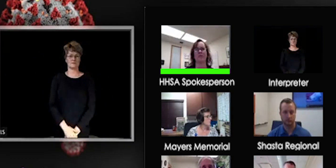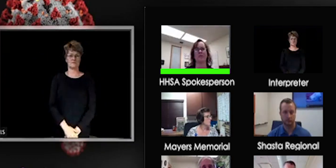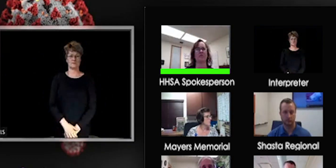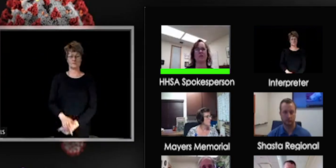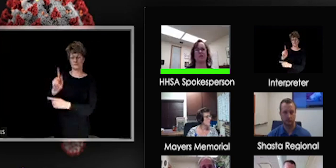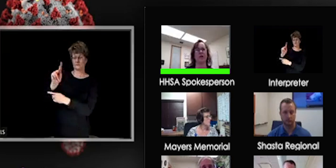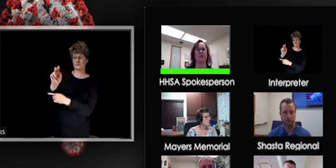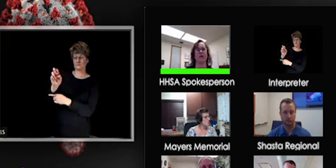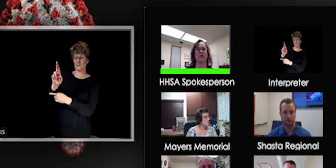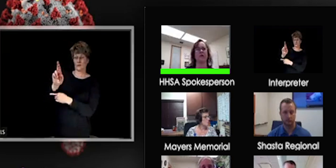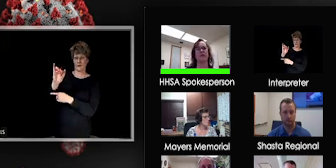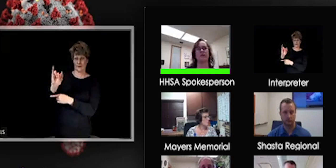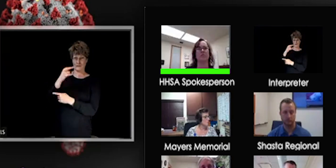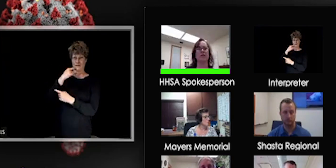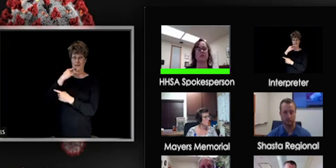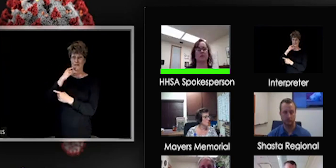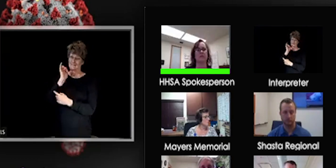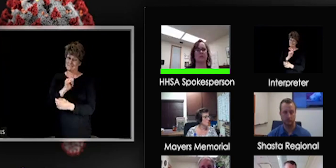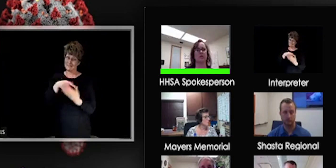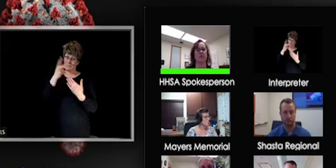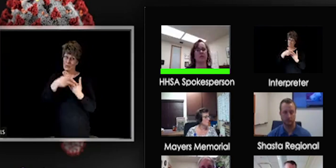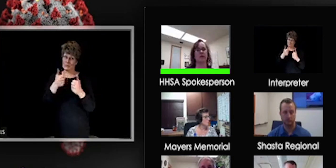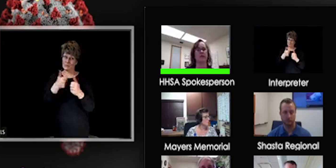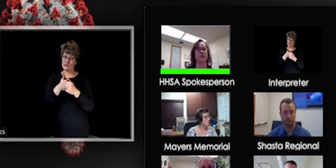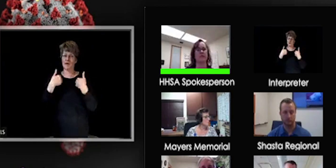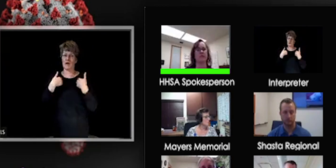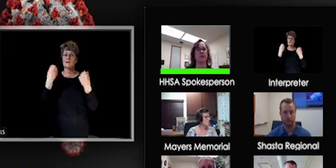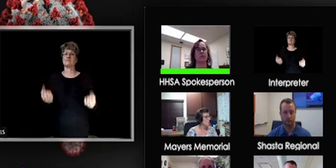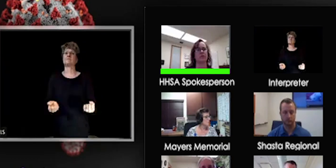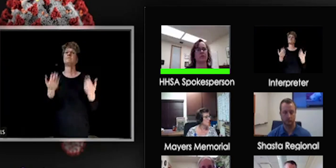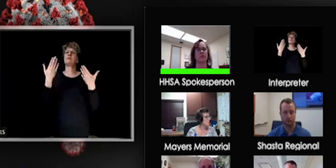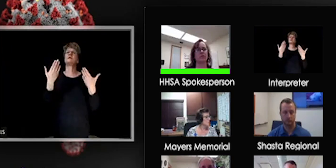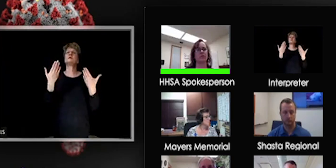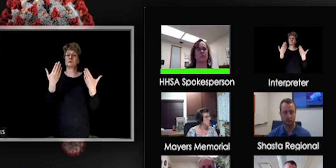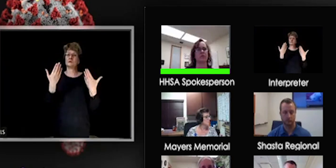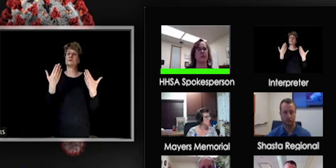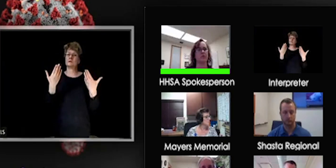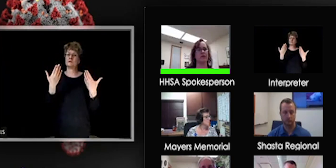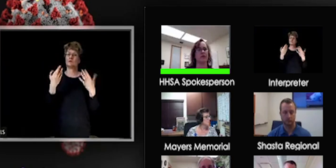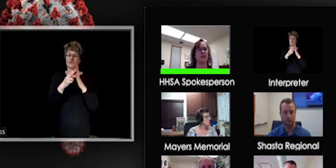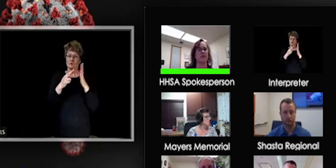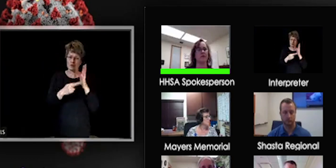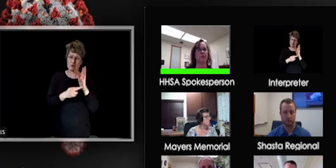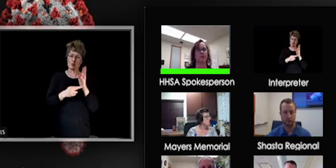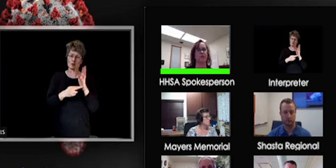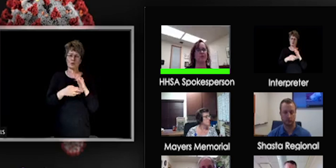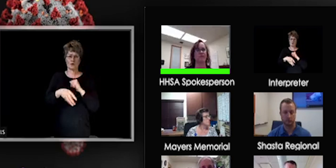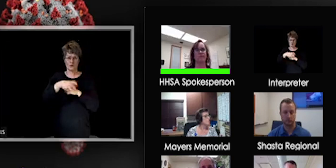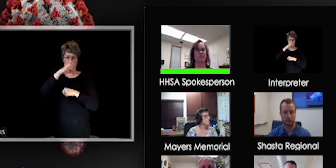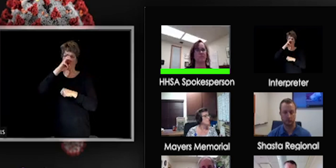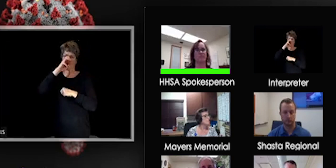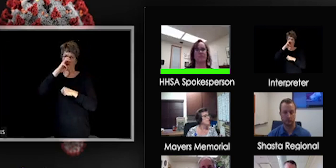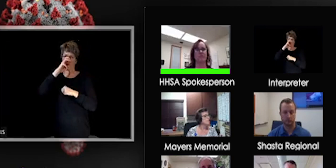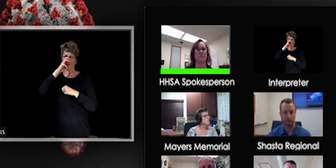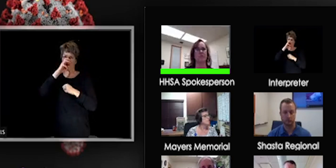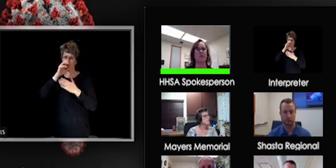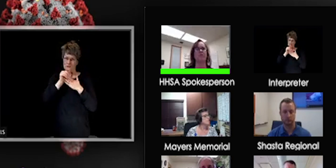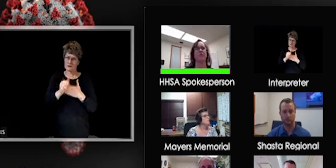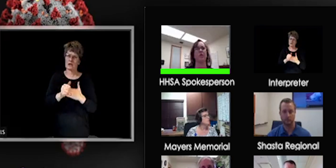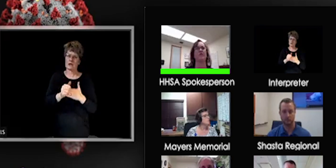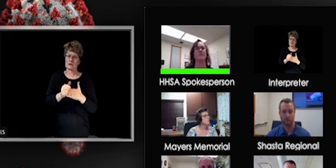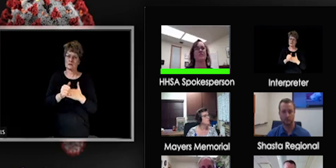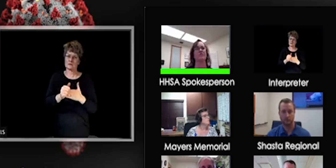back when we were talking about it, back many weeks ago, we were not aware of the ways our